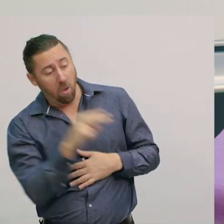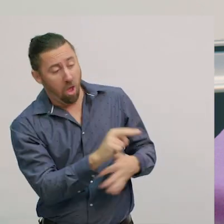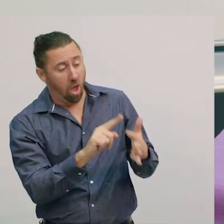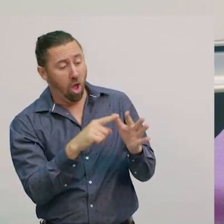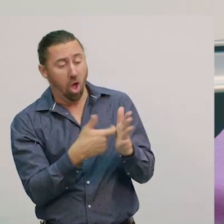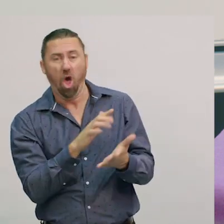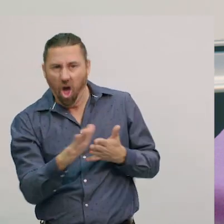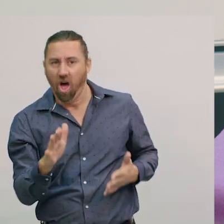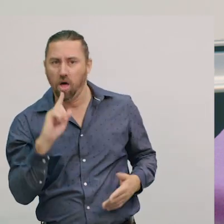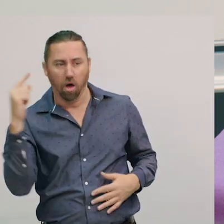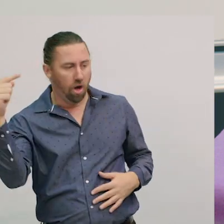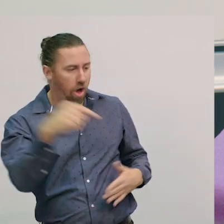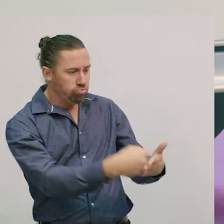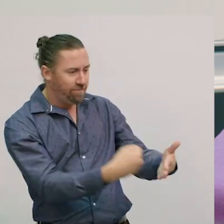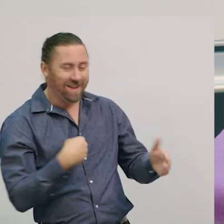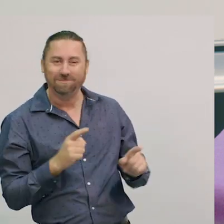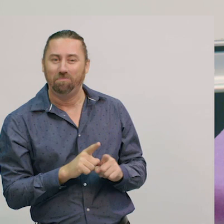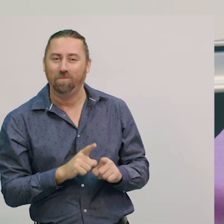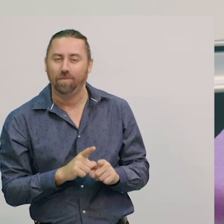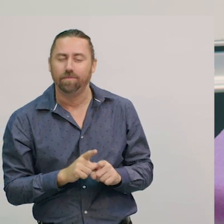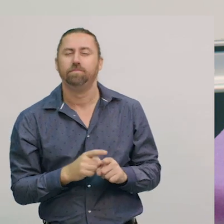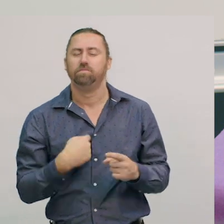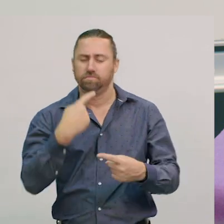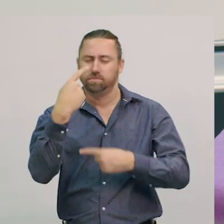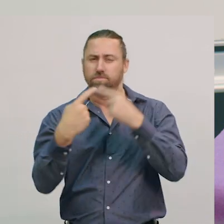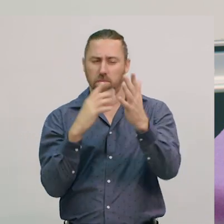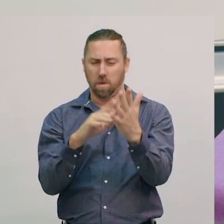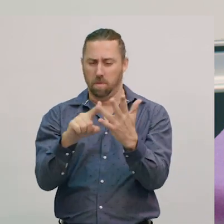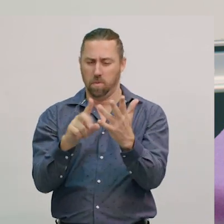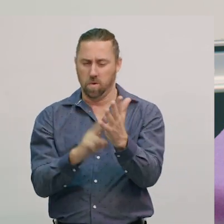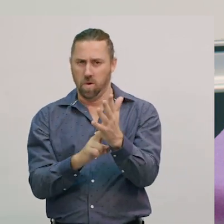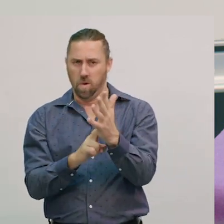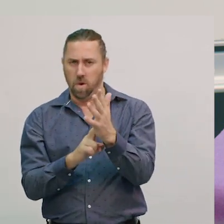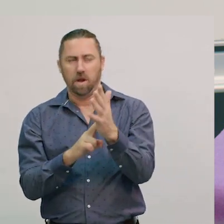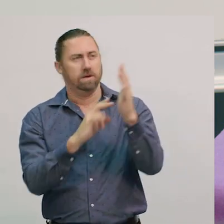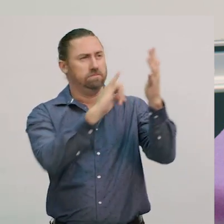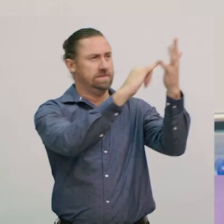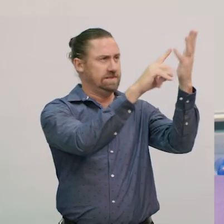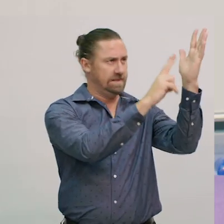Today, we’ll explore more about the Moon, and its relationship with the Earth and Sun.